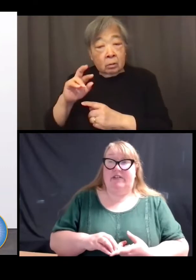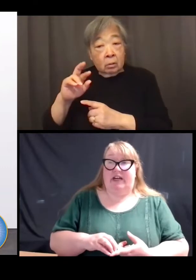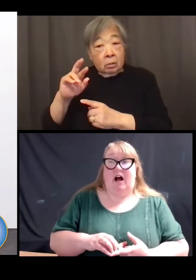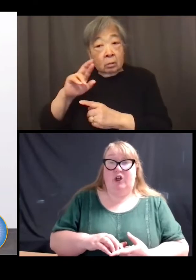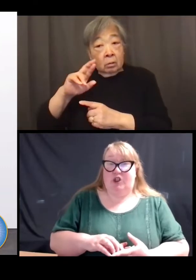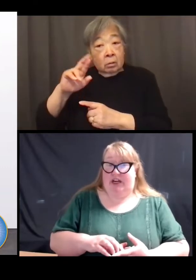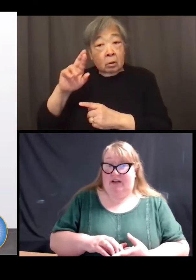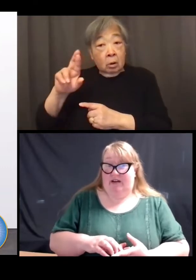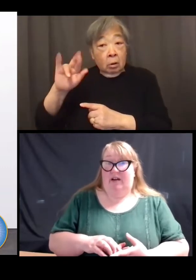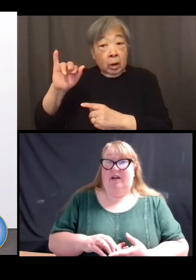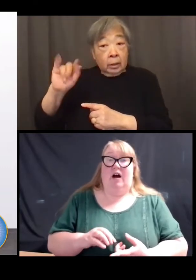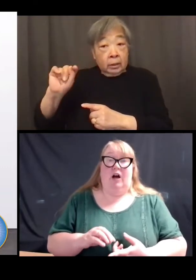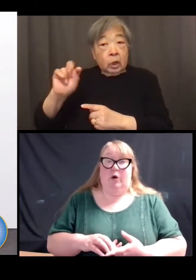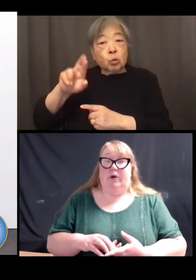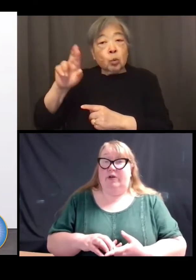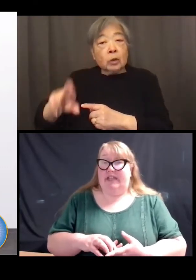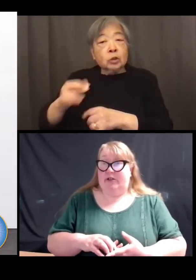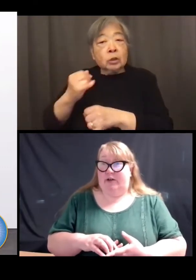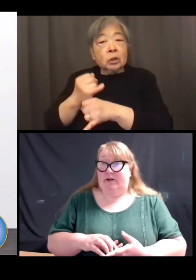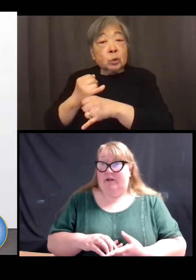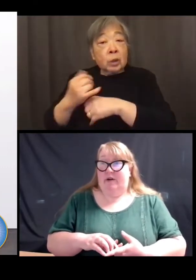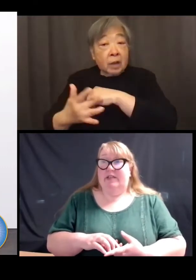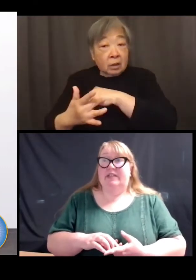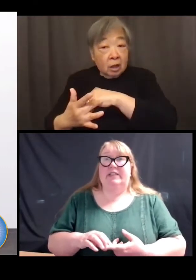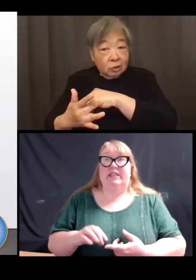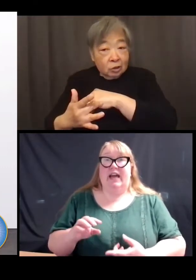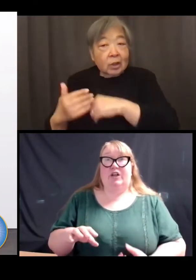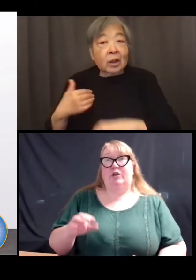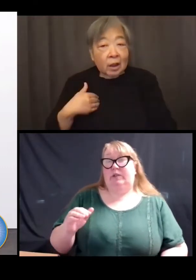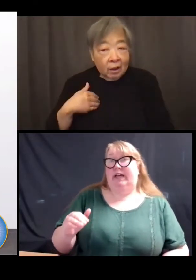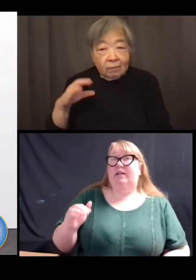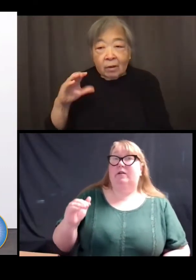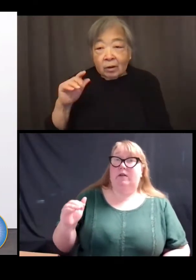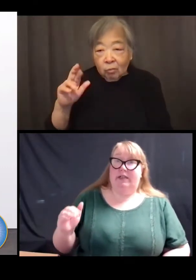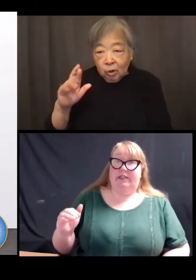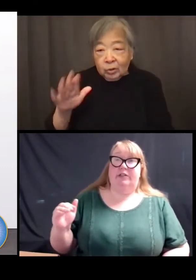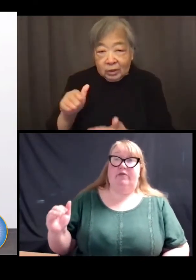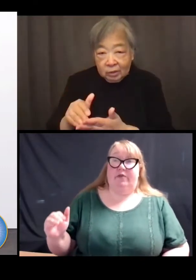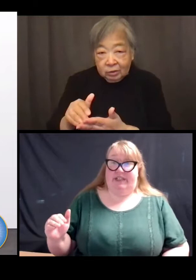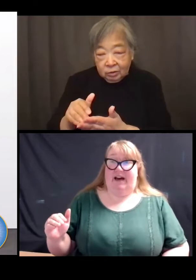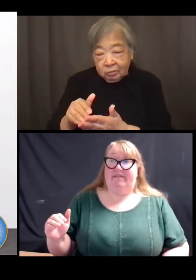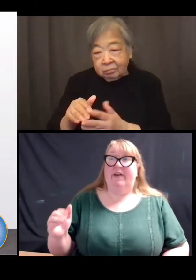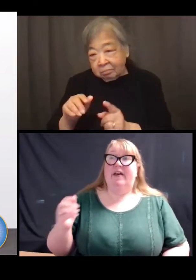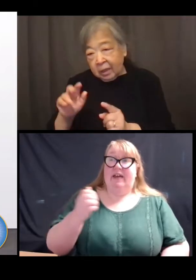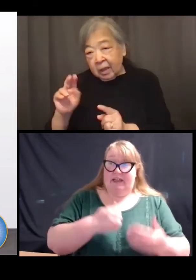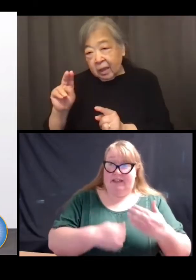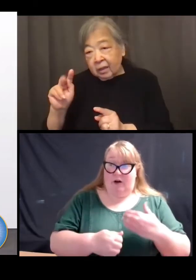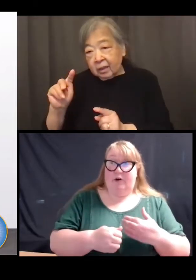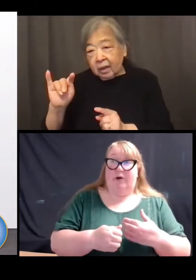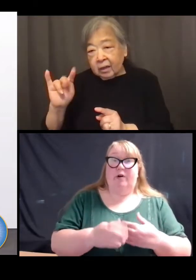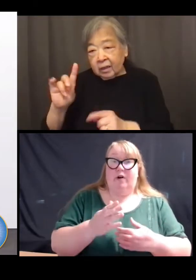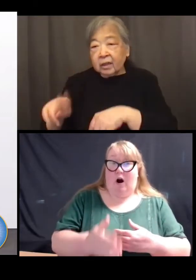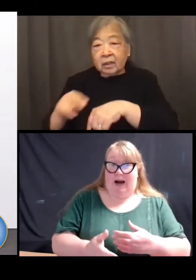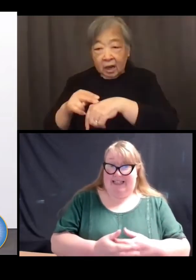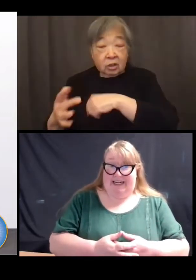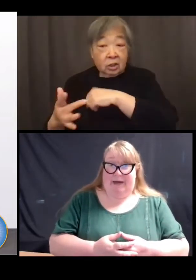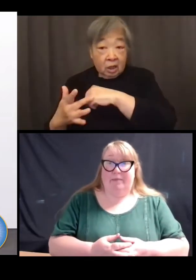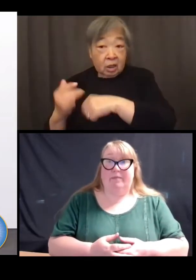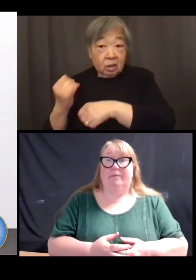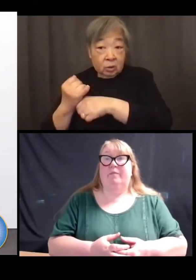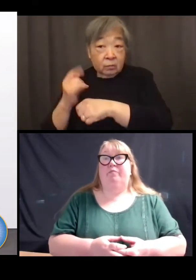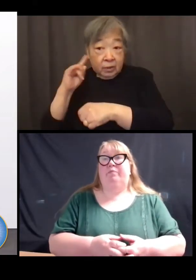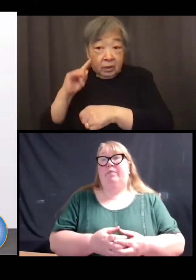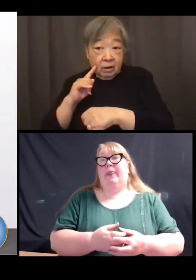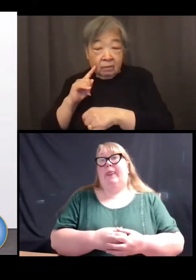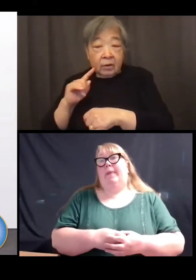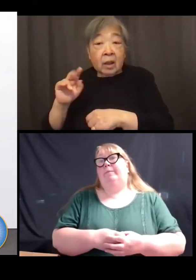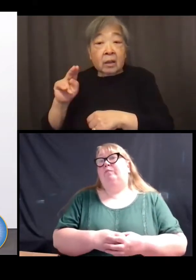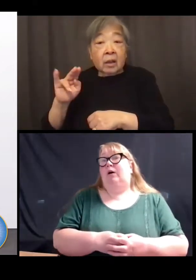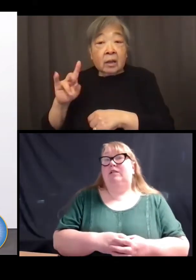Technology Career Center the National Technical Institute for the Deaf is under RIT